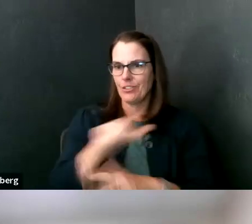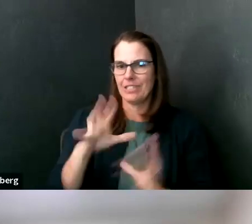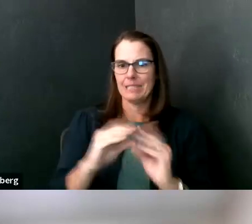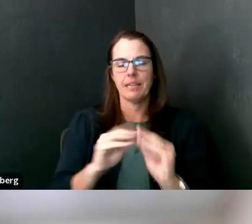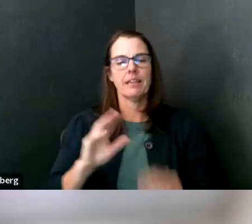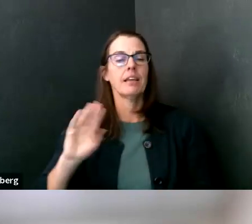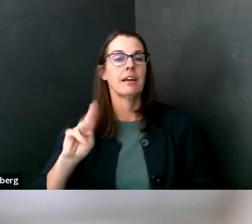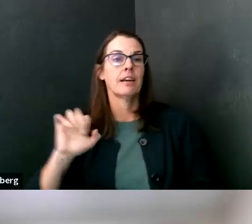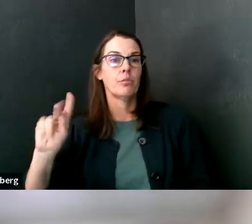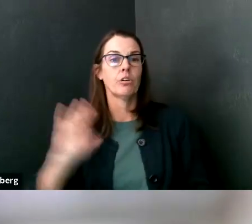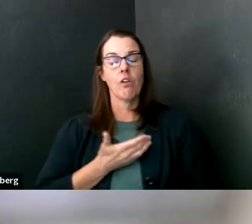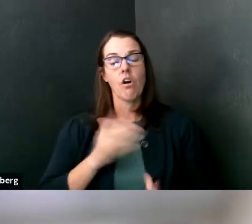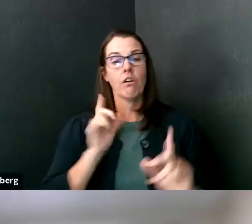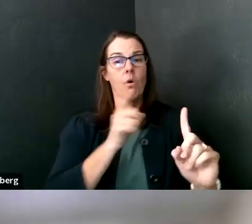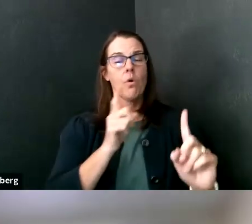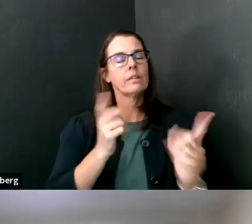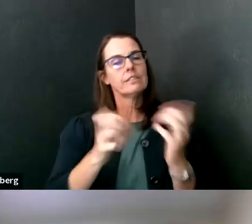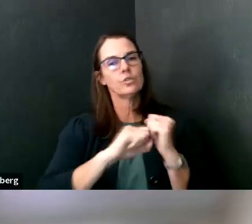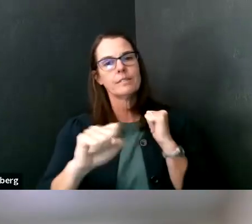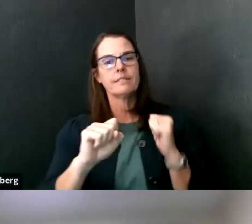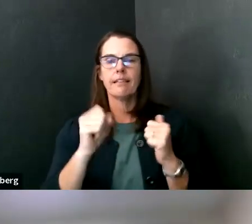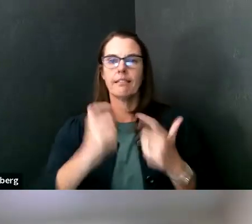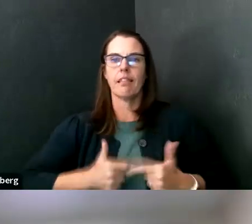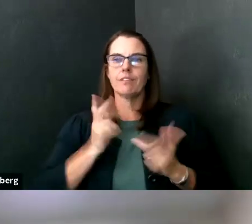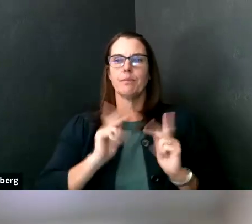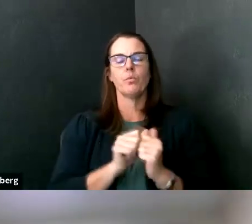our goal is to help extend and improve the lives of people with cancer. We are extremely